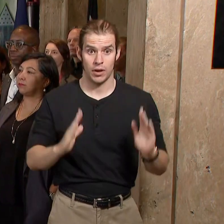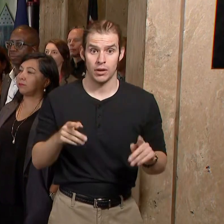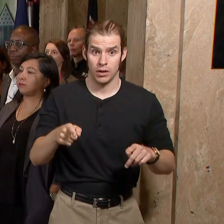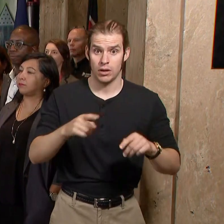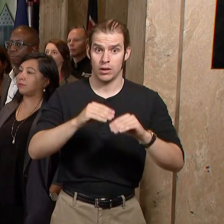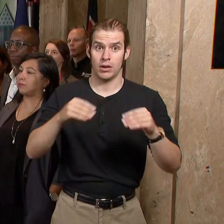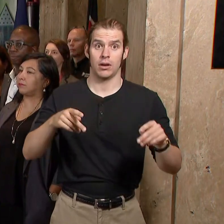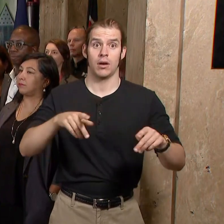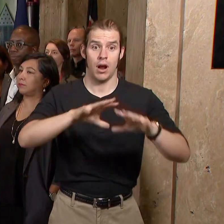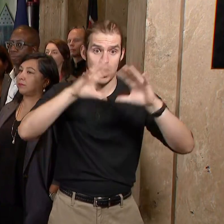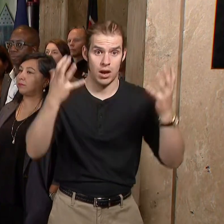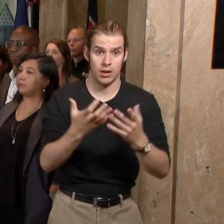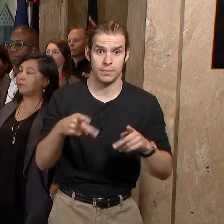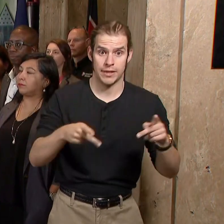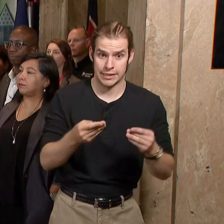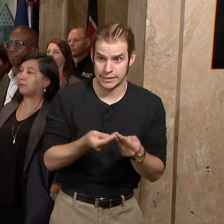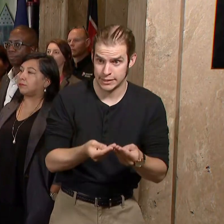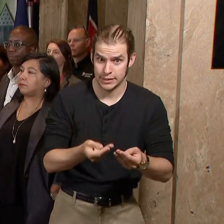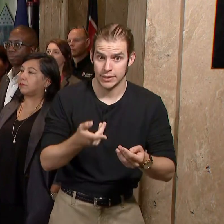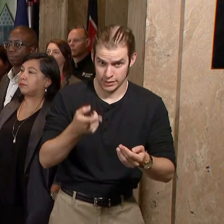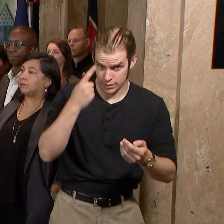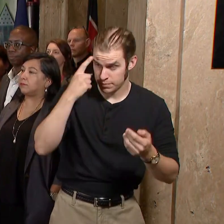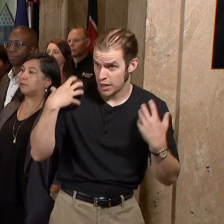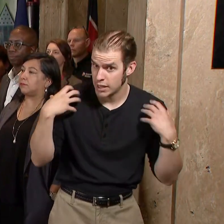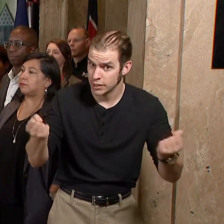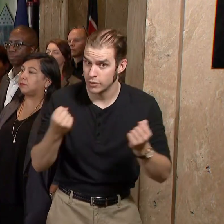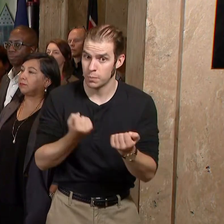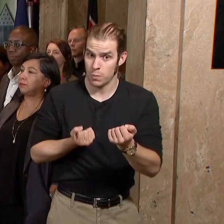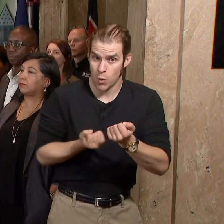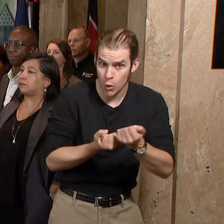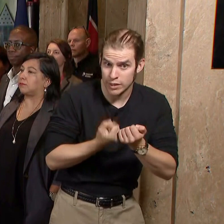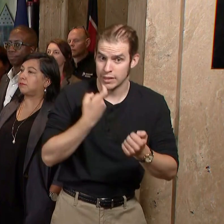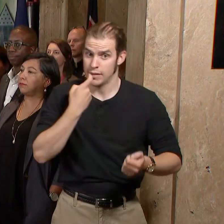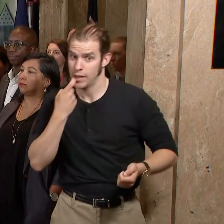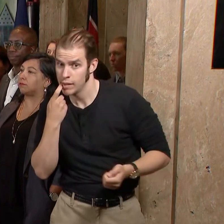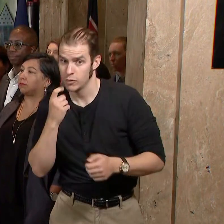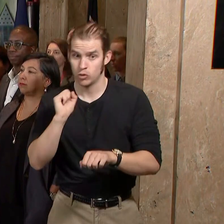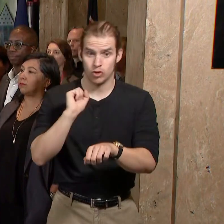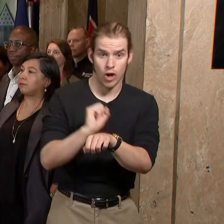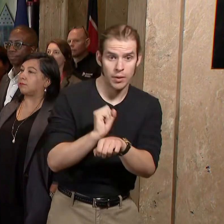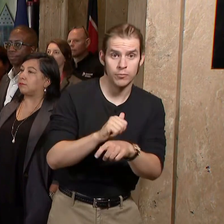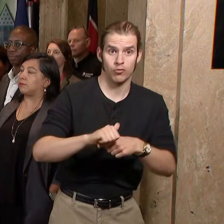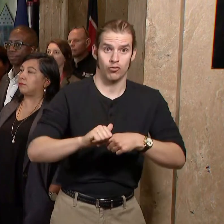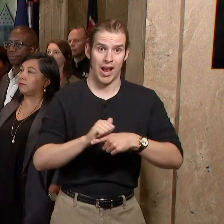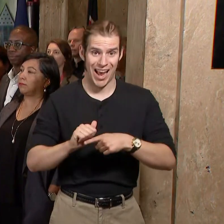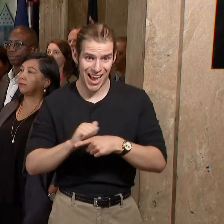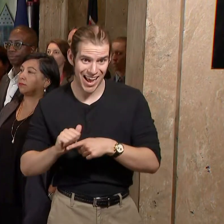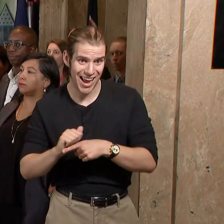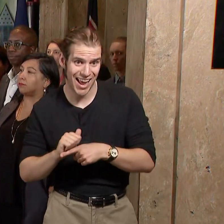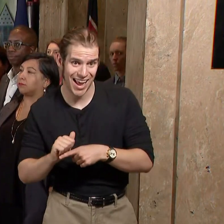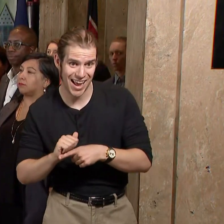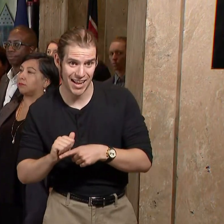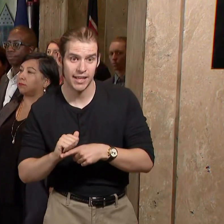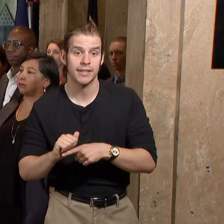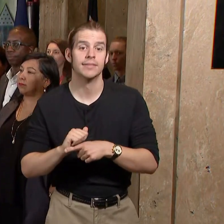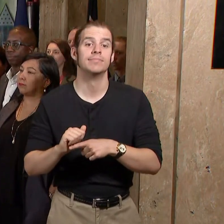whether that is mental health support, addiction treatment, workforce training, you give them a. Unit that's got an address that they can put on a job application so